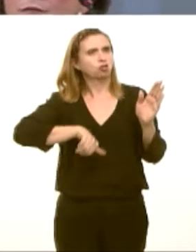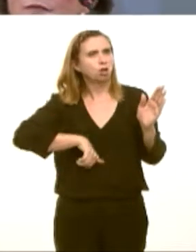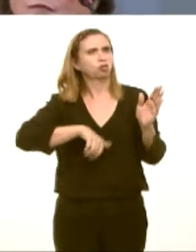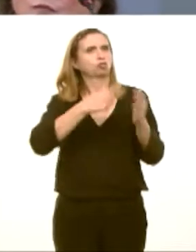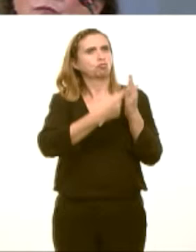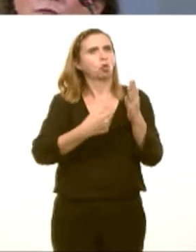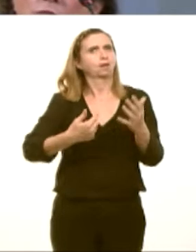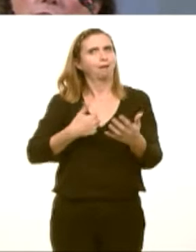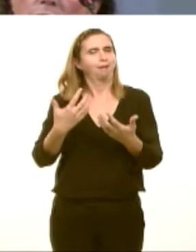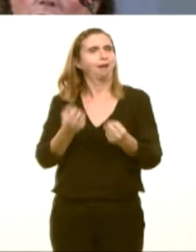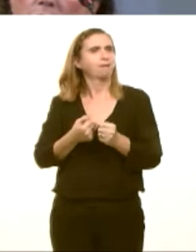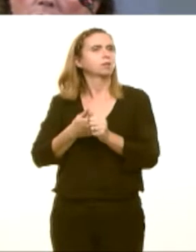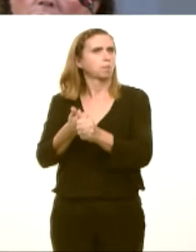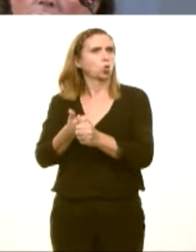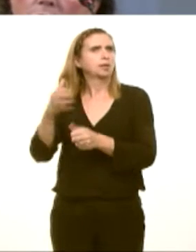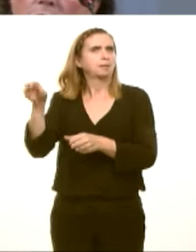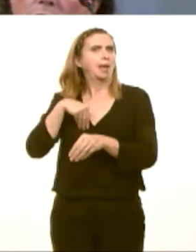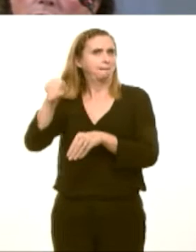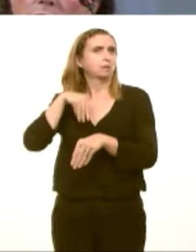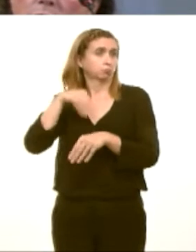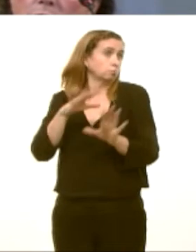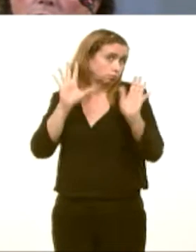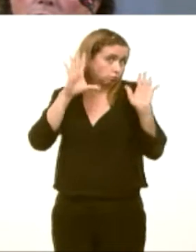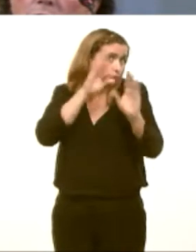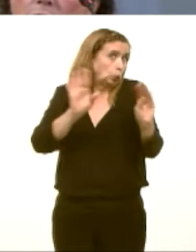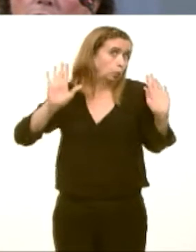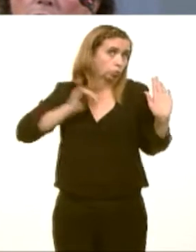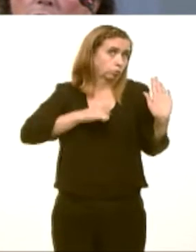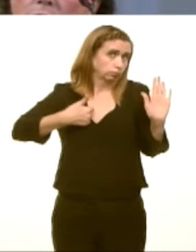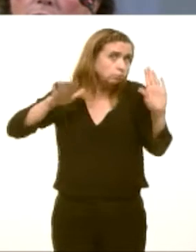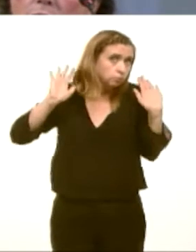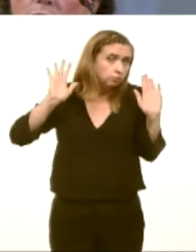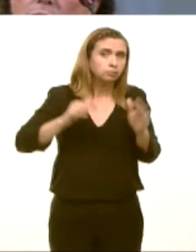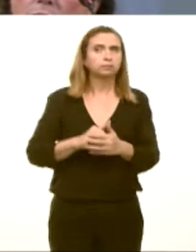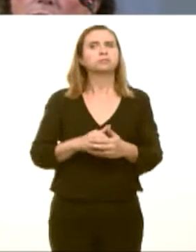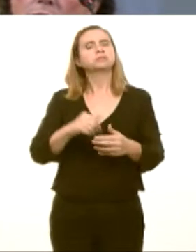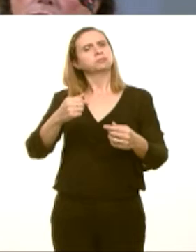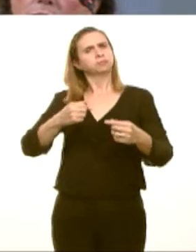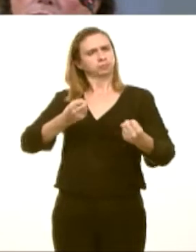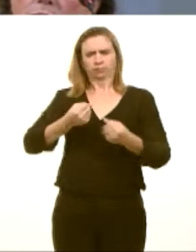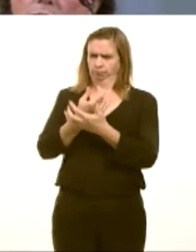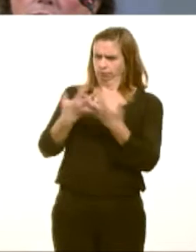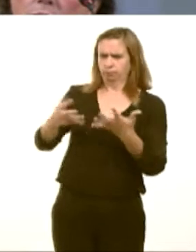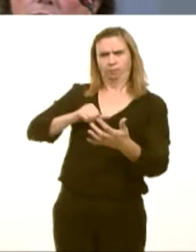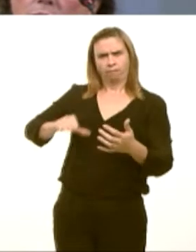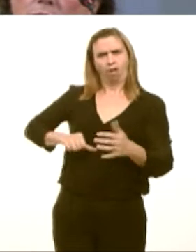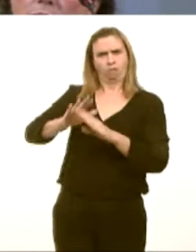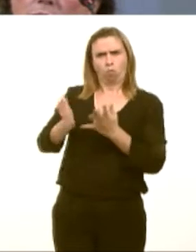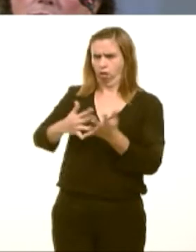Davies: First Minister, many Members went outside this building this afternoon to stand shoulder to shoulder with National Farmers Union members who were here with their campaign